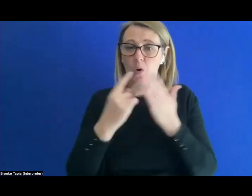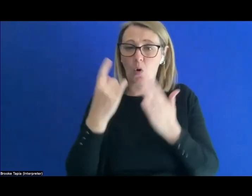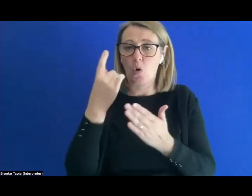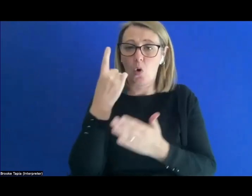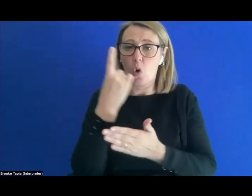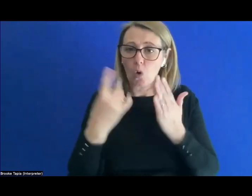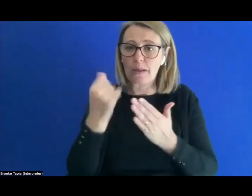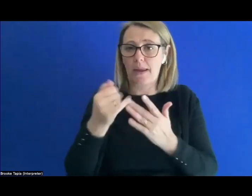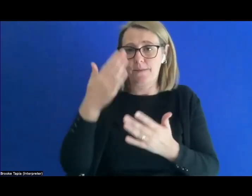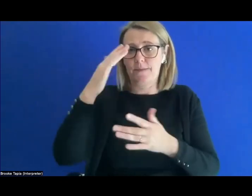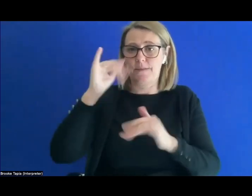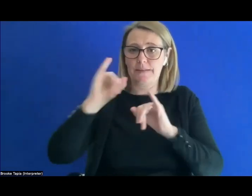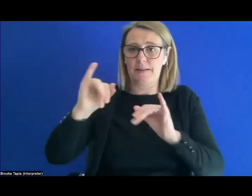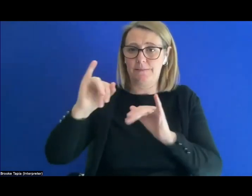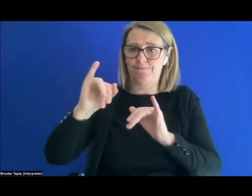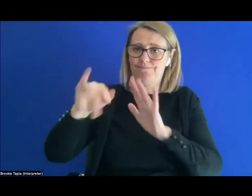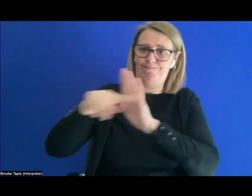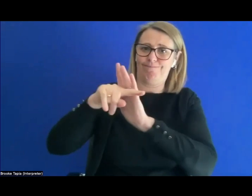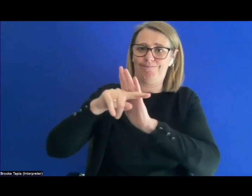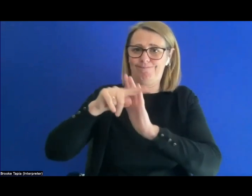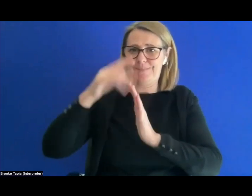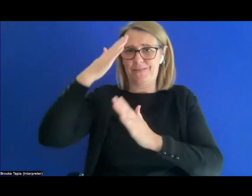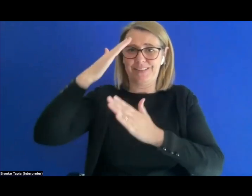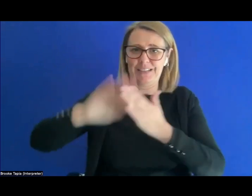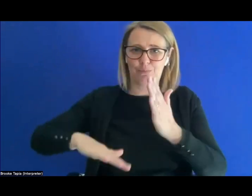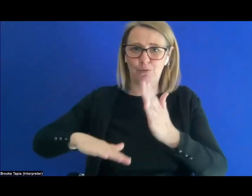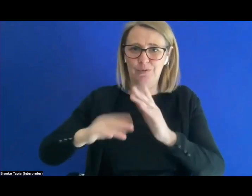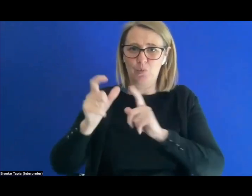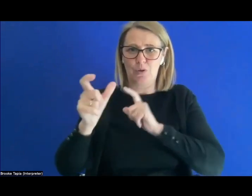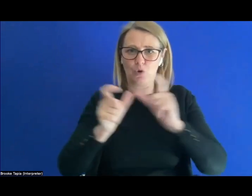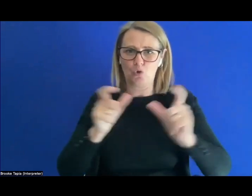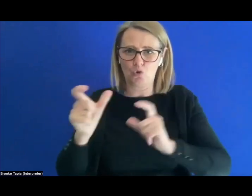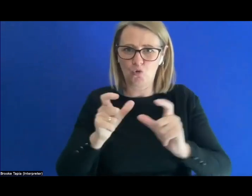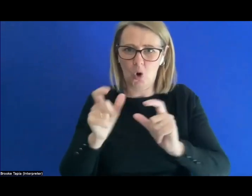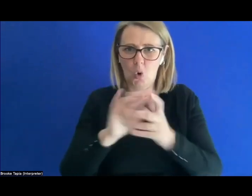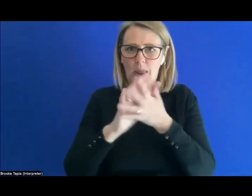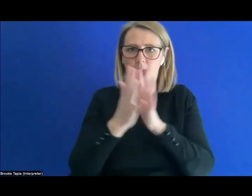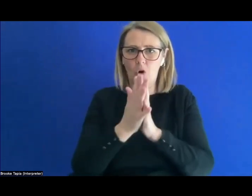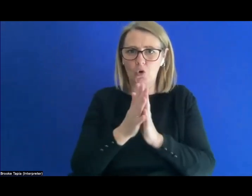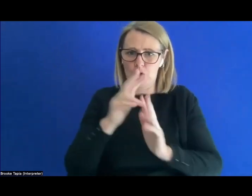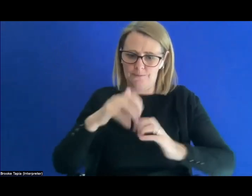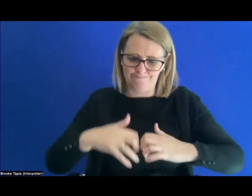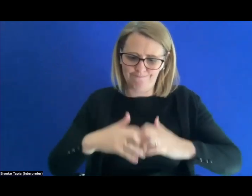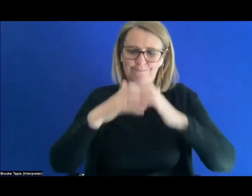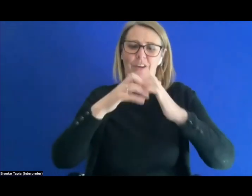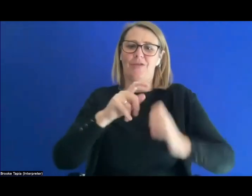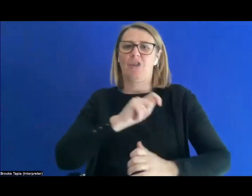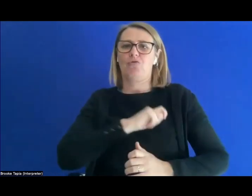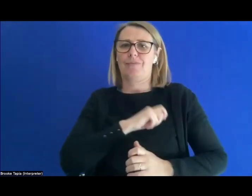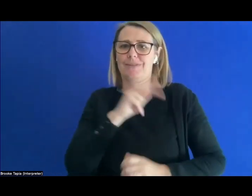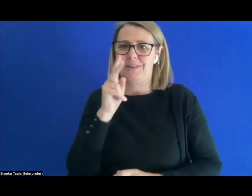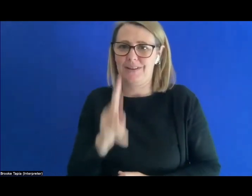either with control or just whether that is learned helplessness has set in,